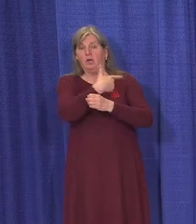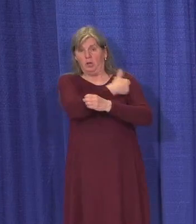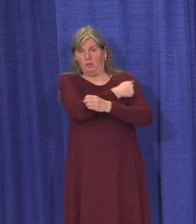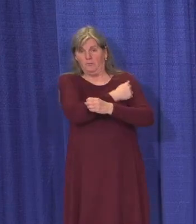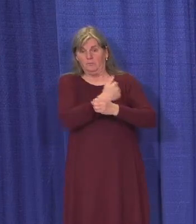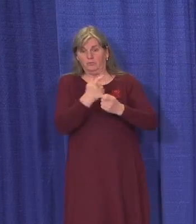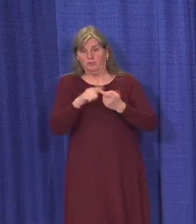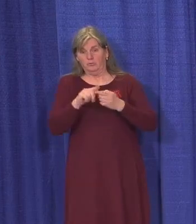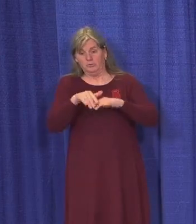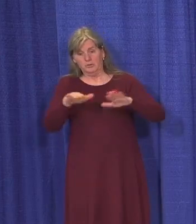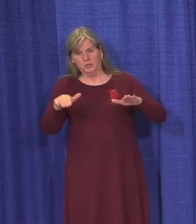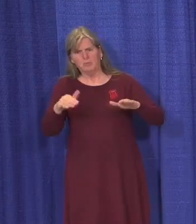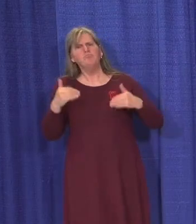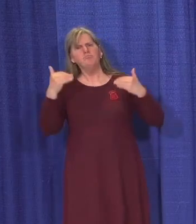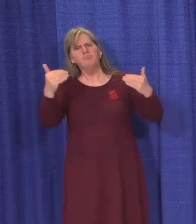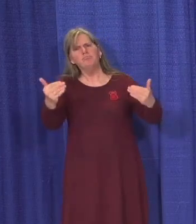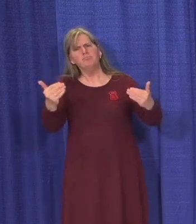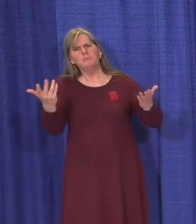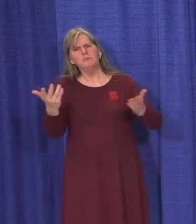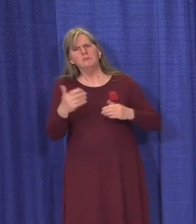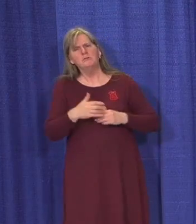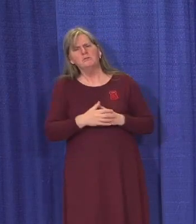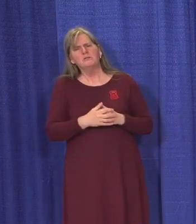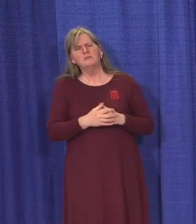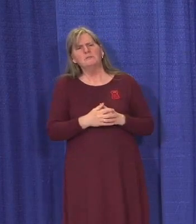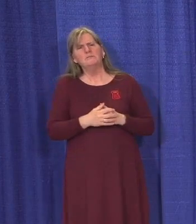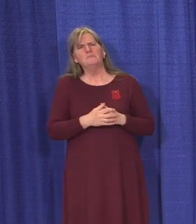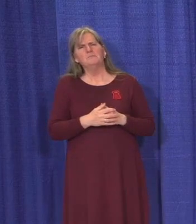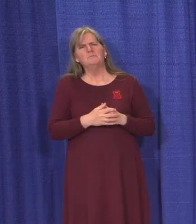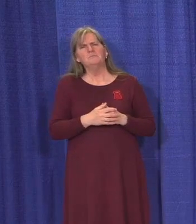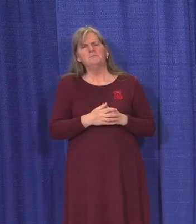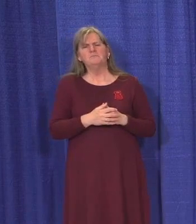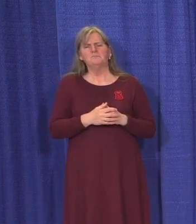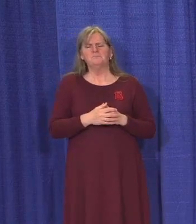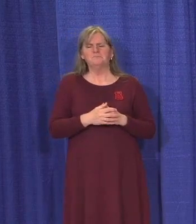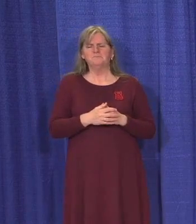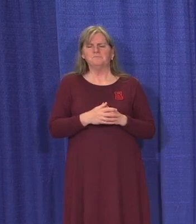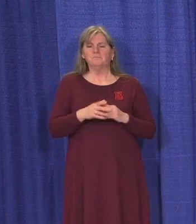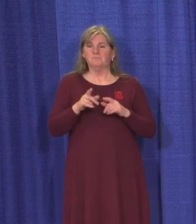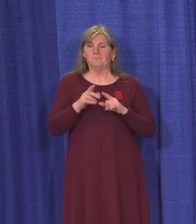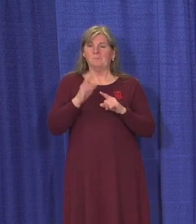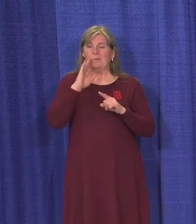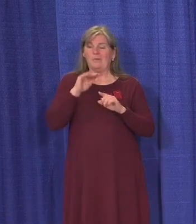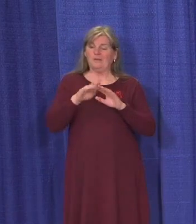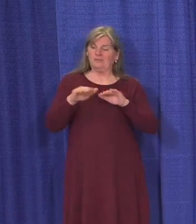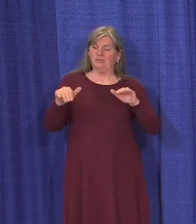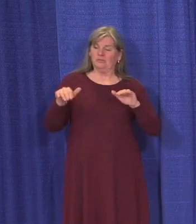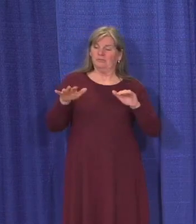either. That's kind of the reality we have right now and when we have